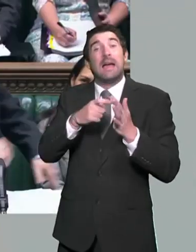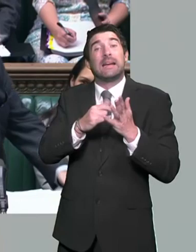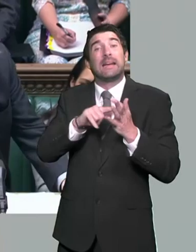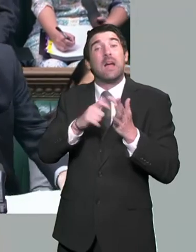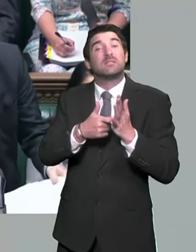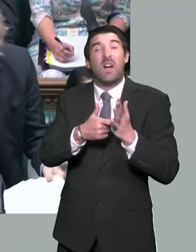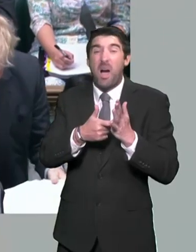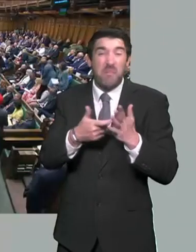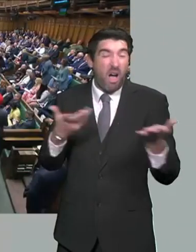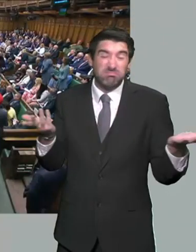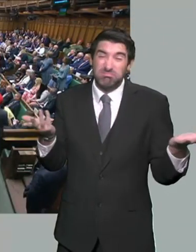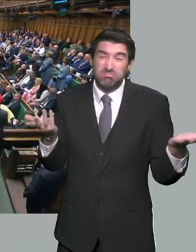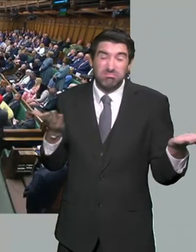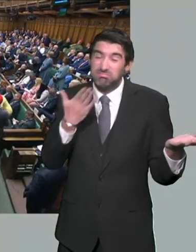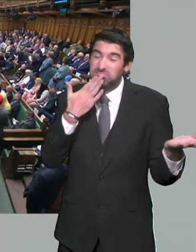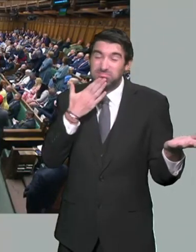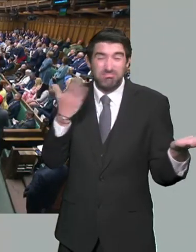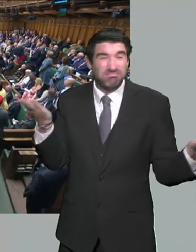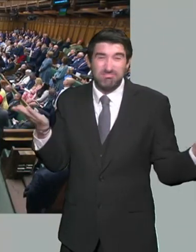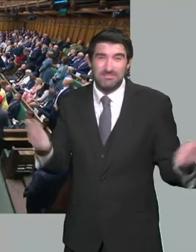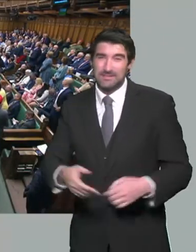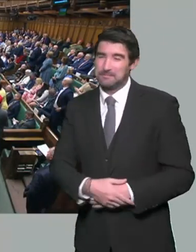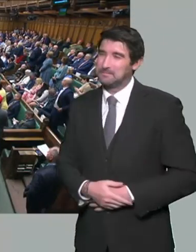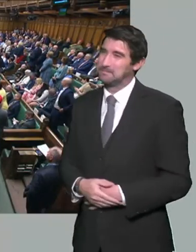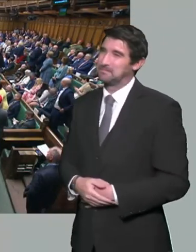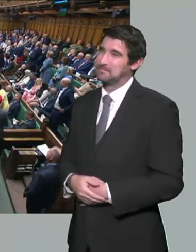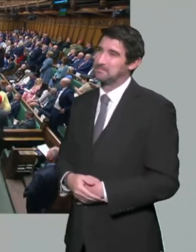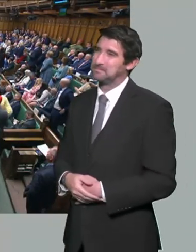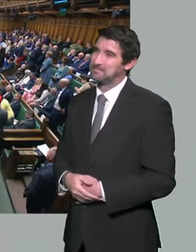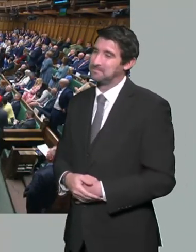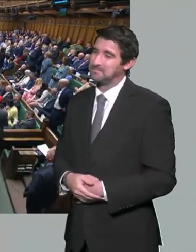Andrew Selous (South West Bedfordshire) (Con) Q3.